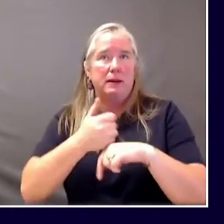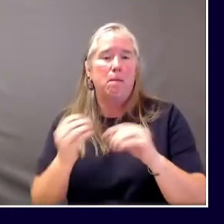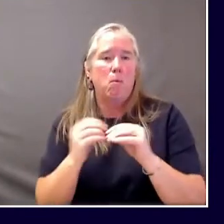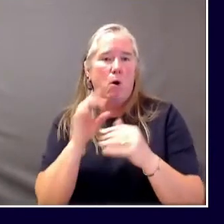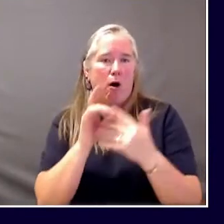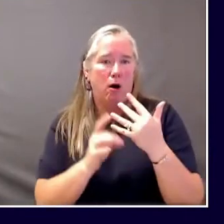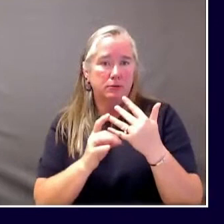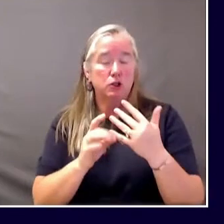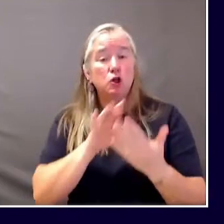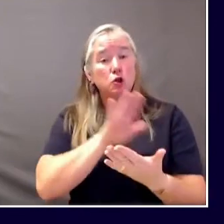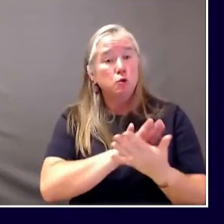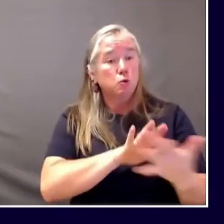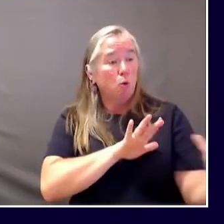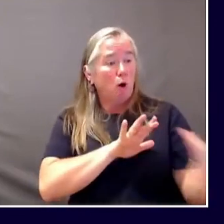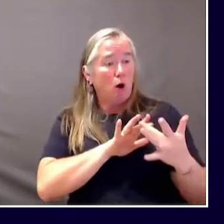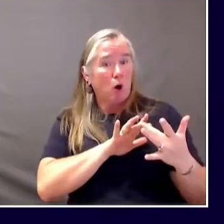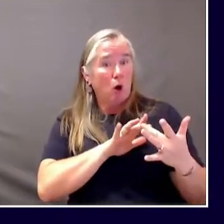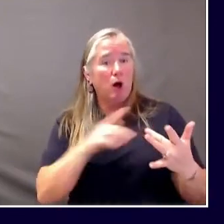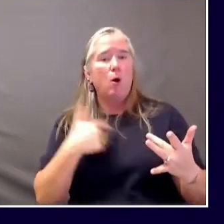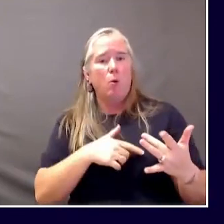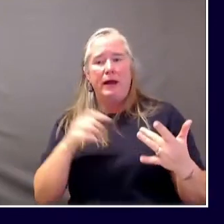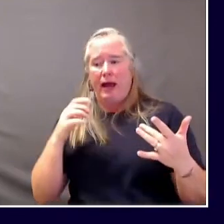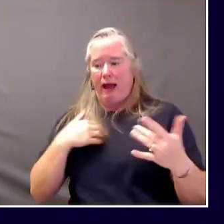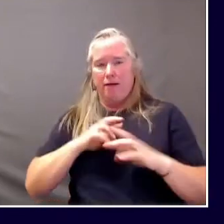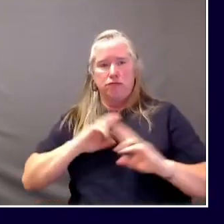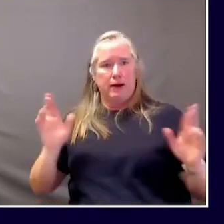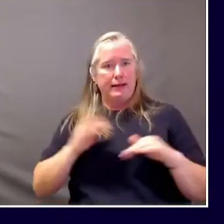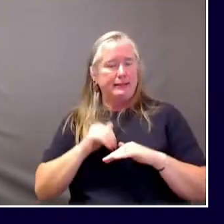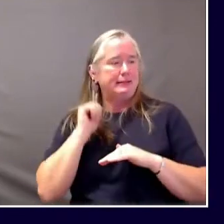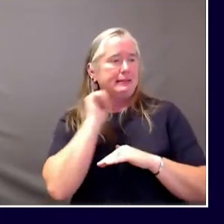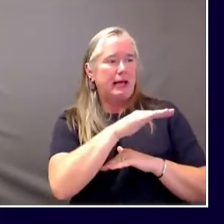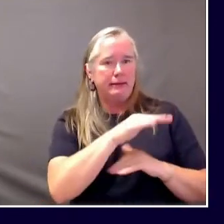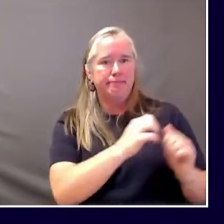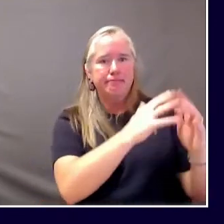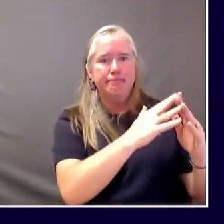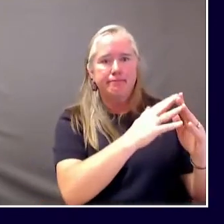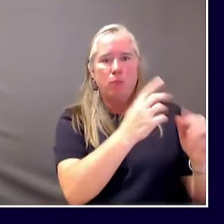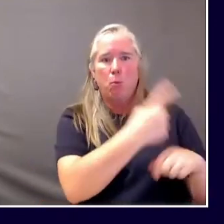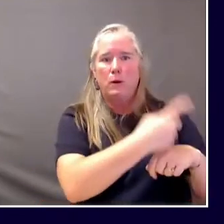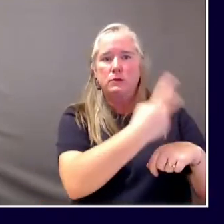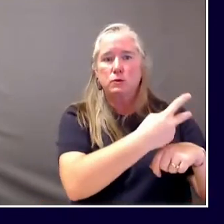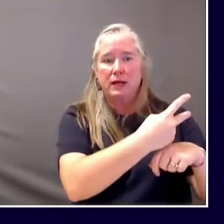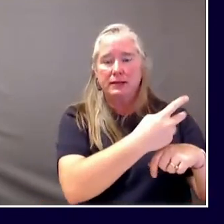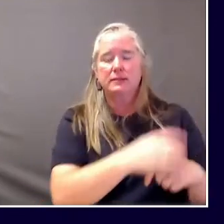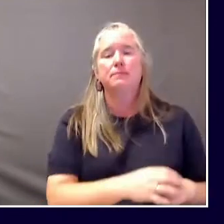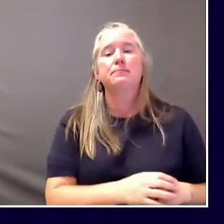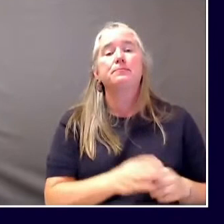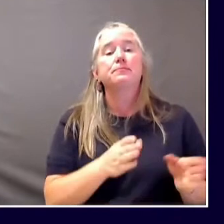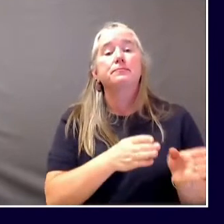addition we are working to you a